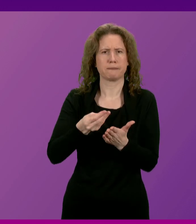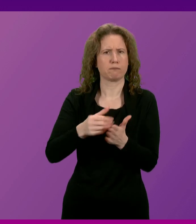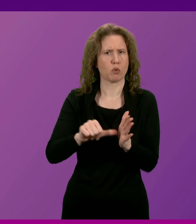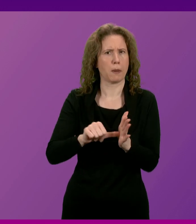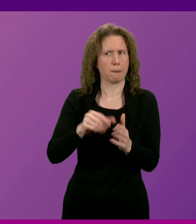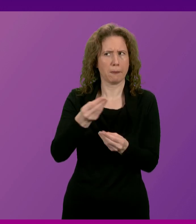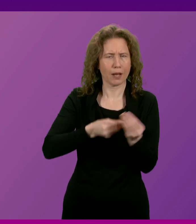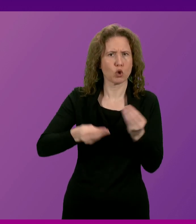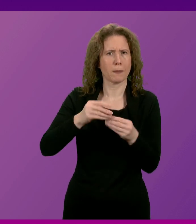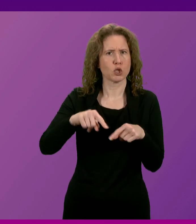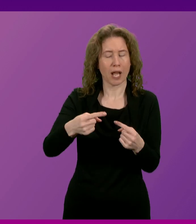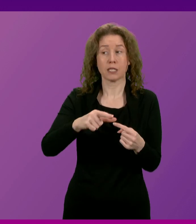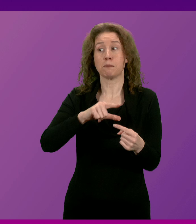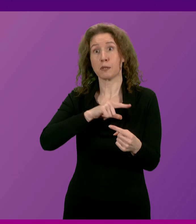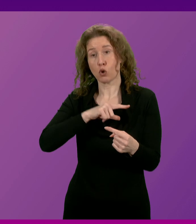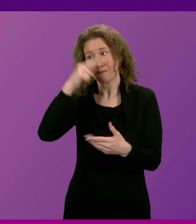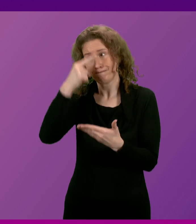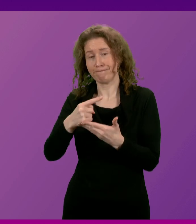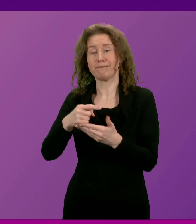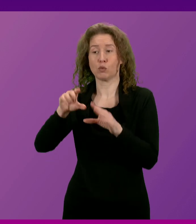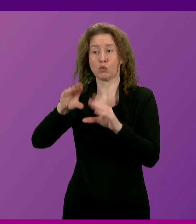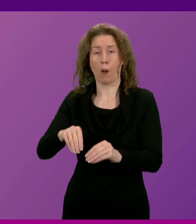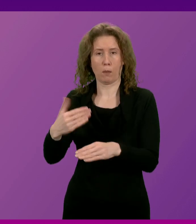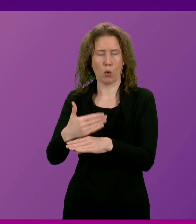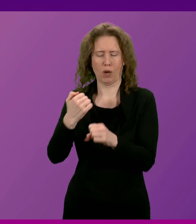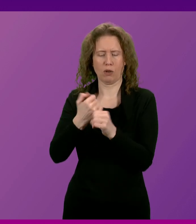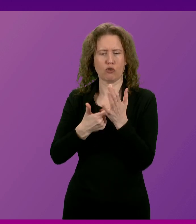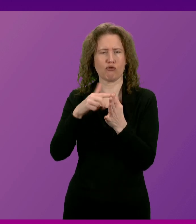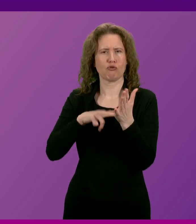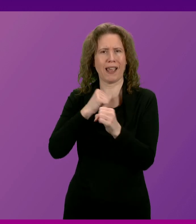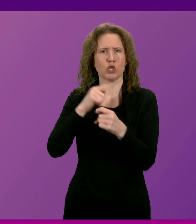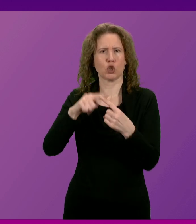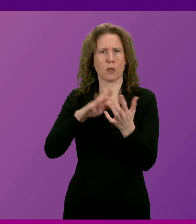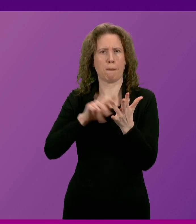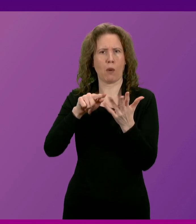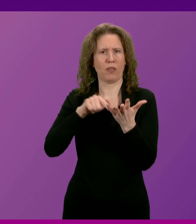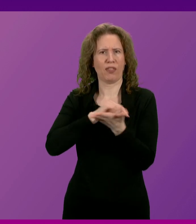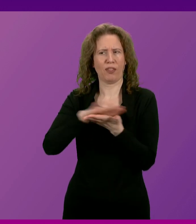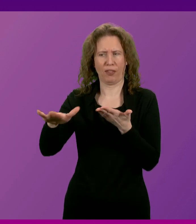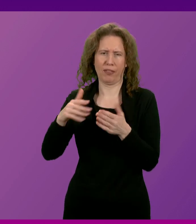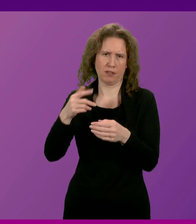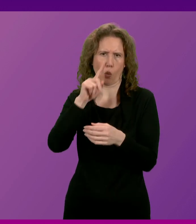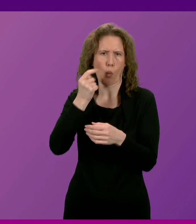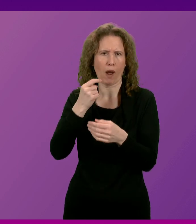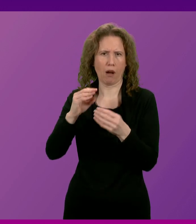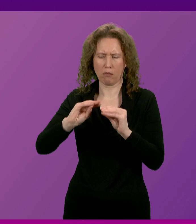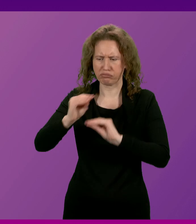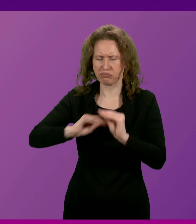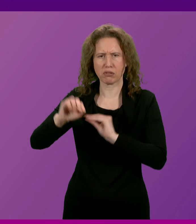a result of the decision to end refining in Grangemouth. Therefore, it is critical that